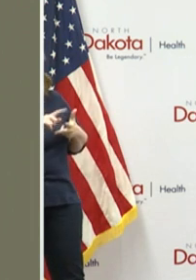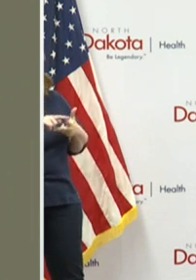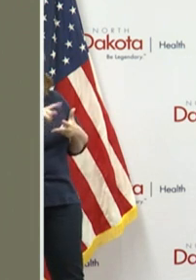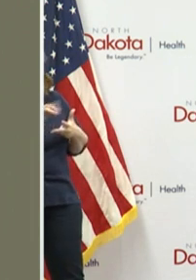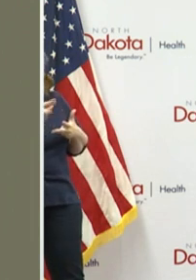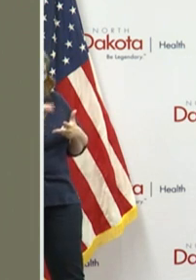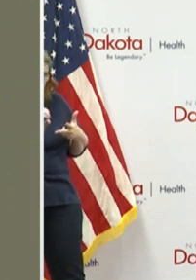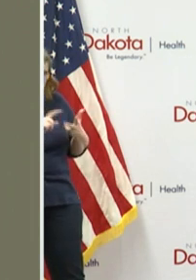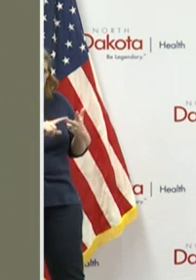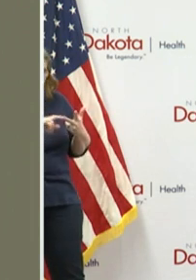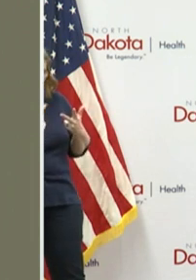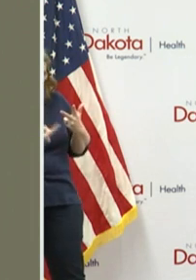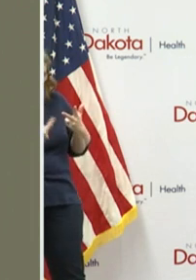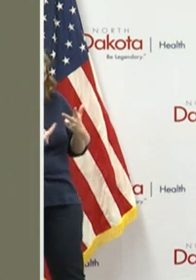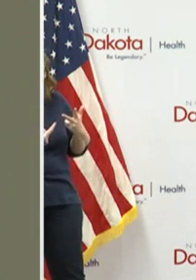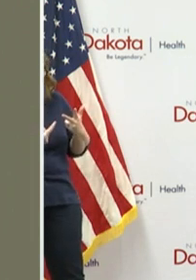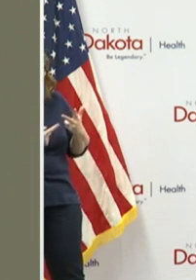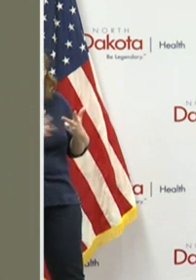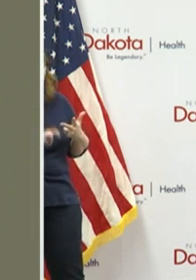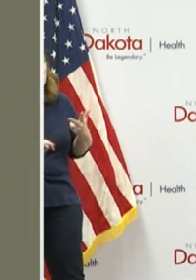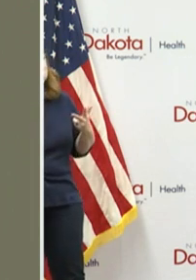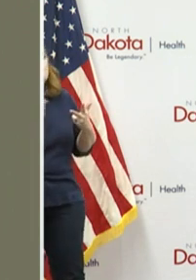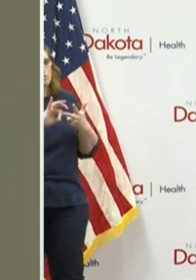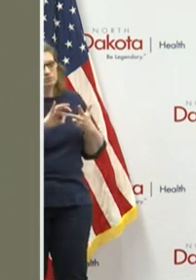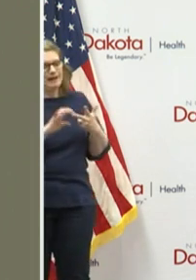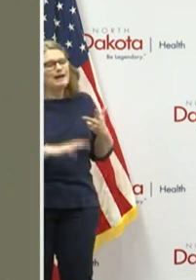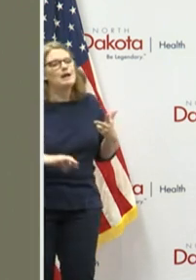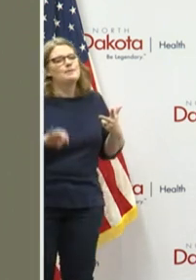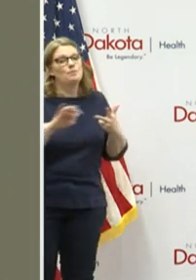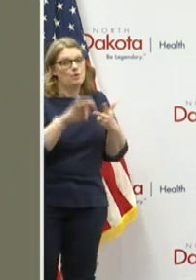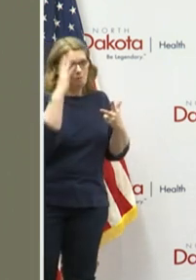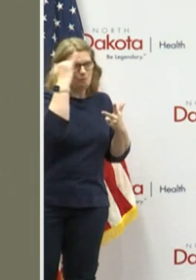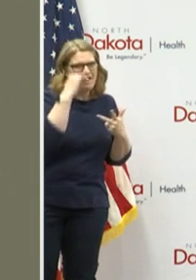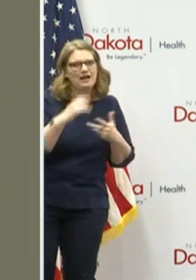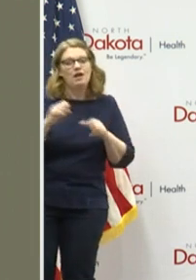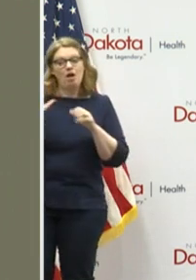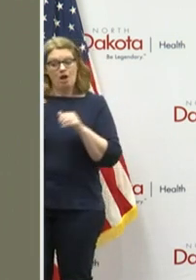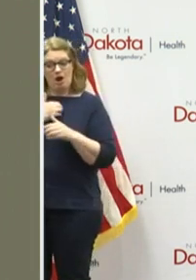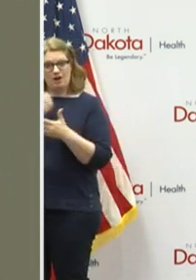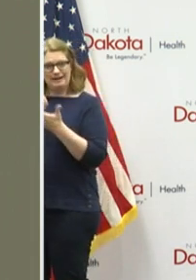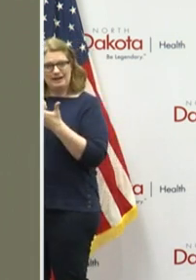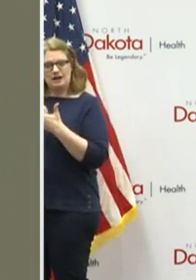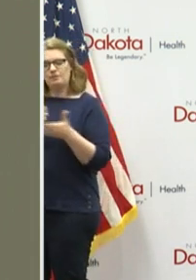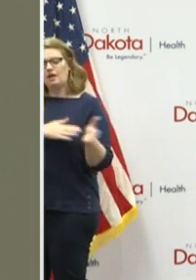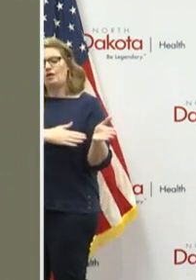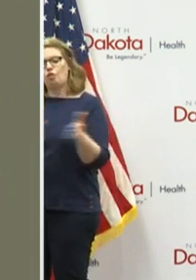ISOLATE THOSE INDIVIDUALS. THIS IS KEY TO ALLOWING US TO